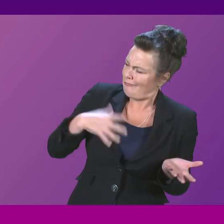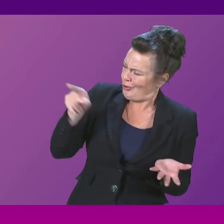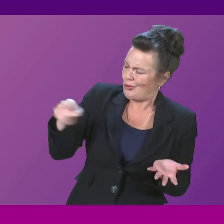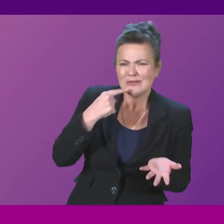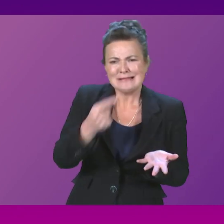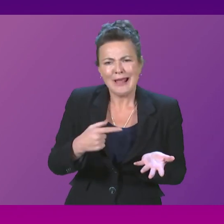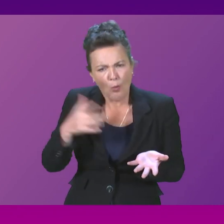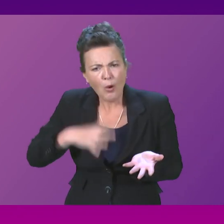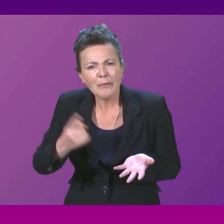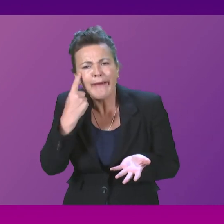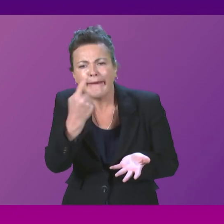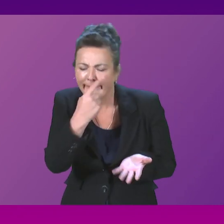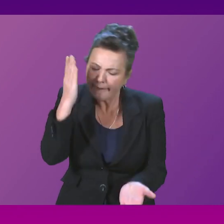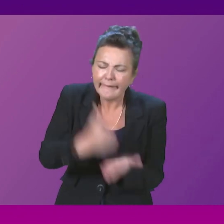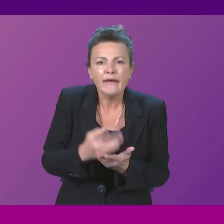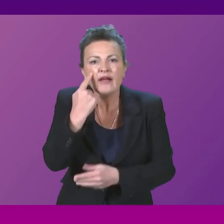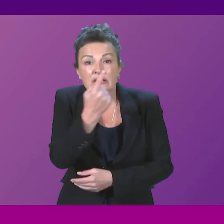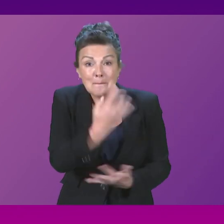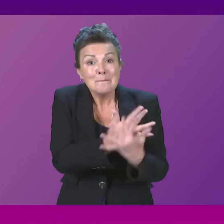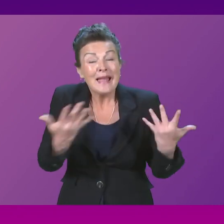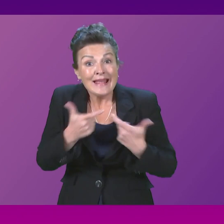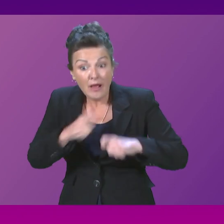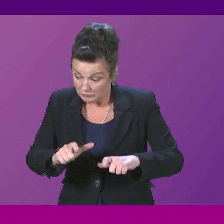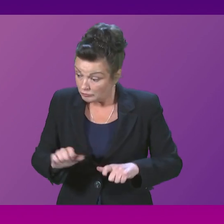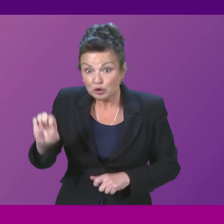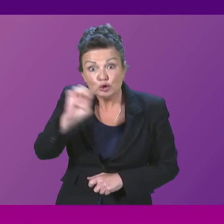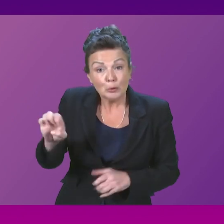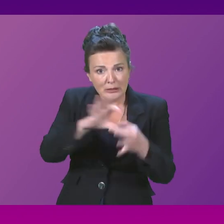Many countries in the European Union still use their own currency.